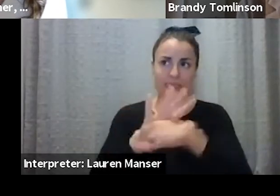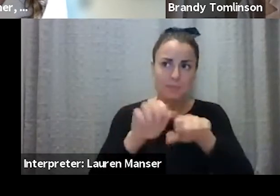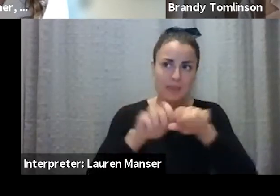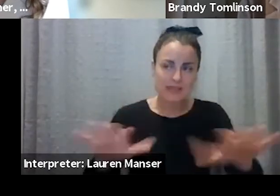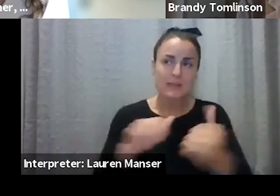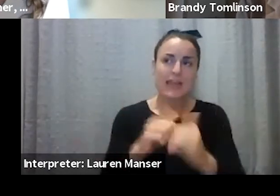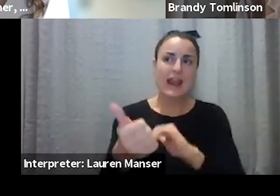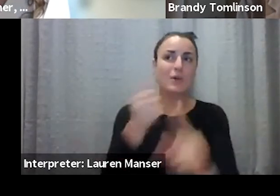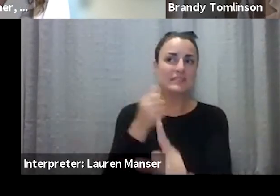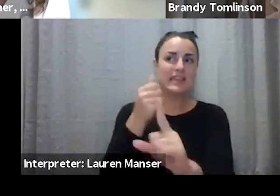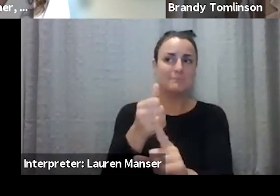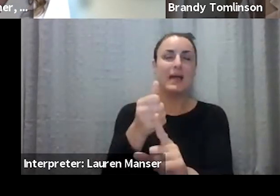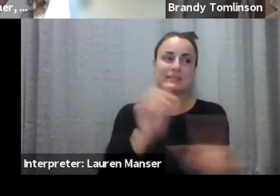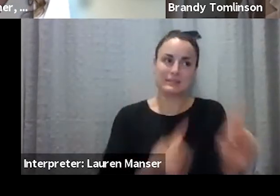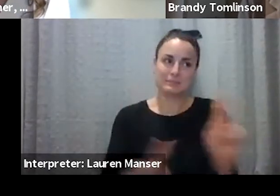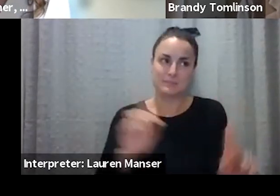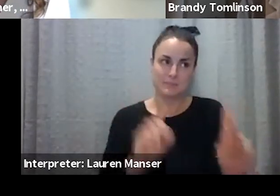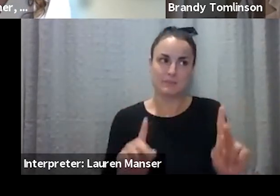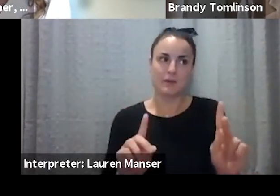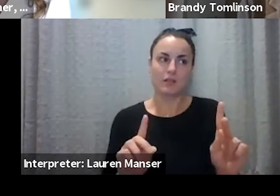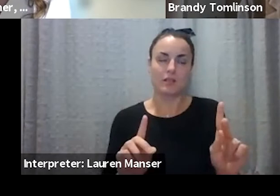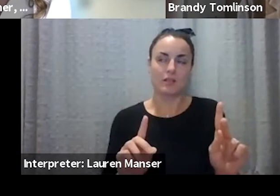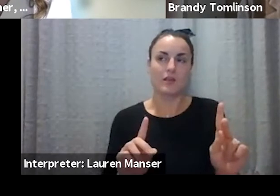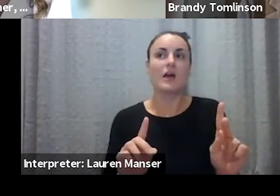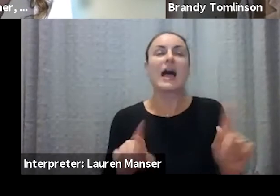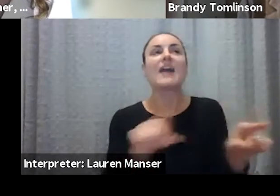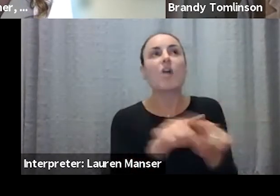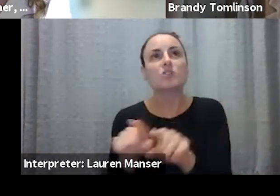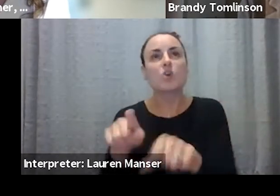and really the longterm of that, right? And as you talked about in the beginning,